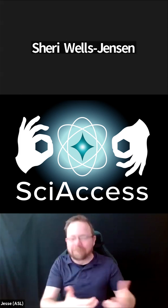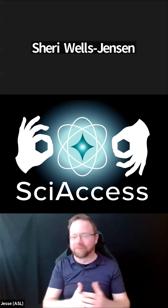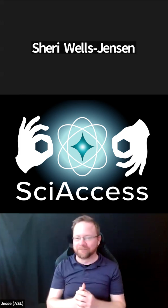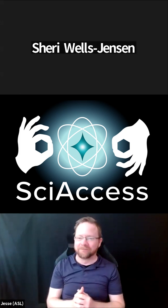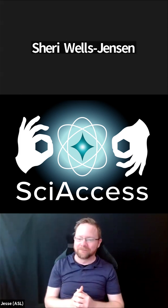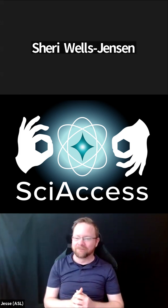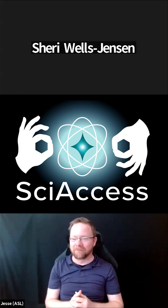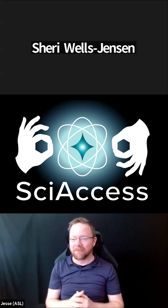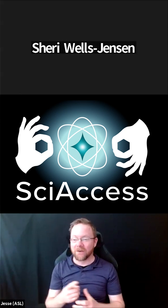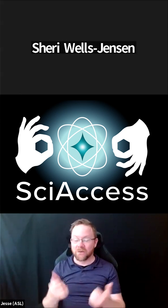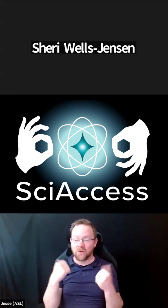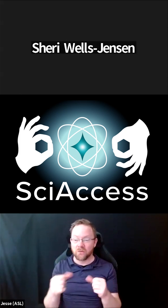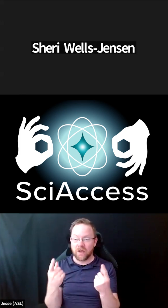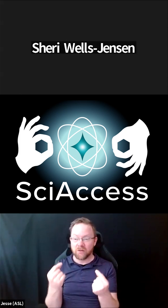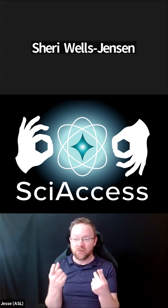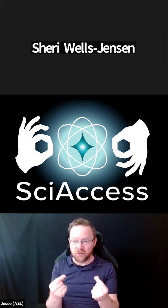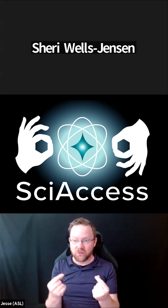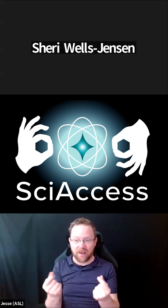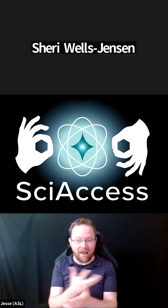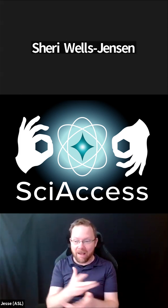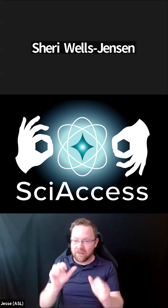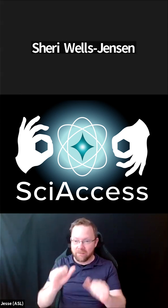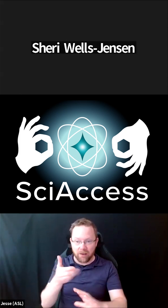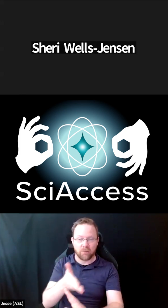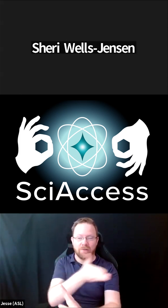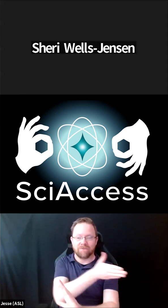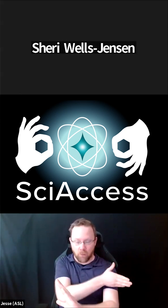One of the current variables that we are interested in is